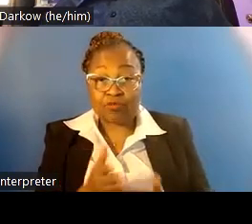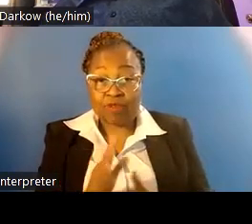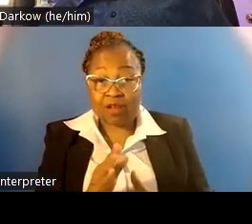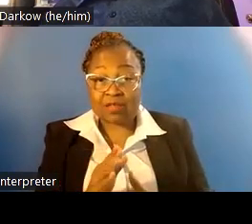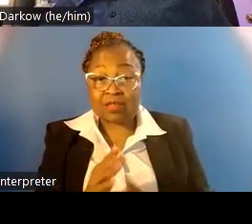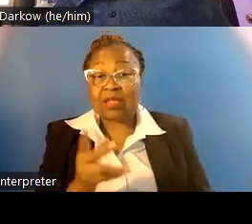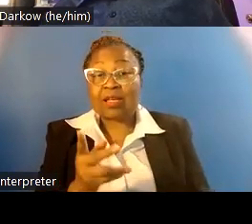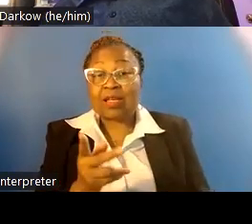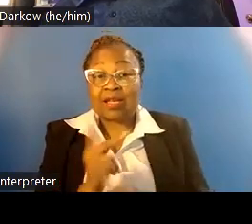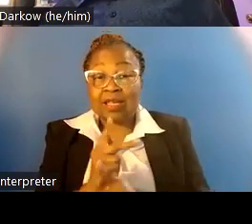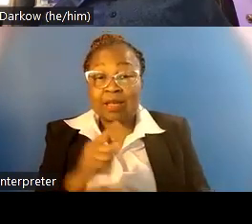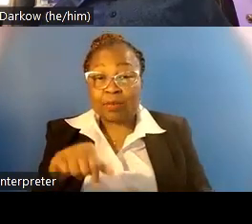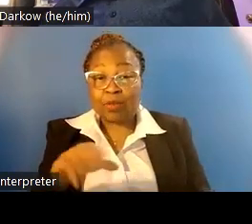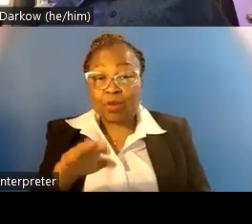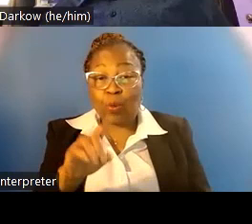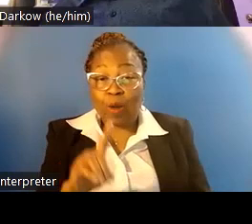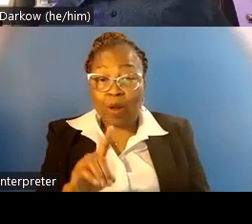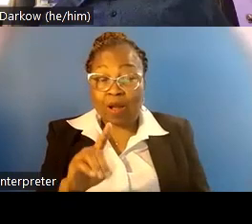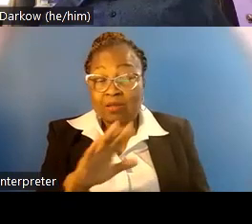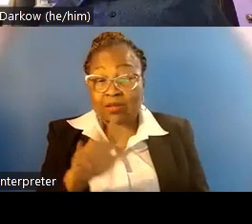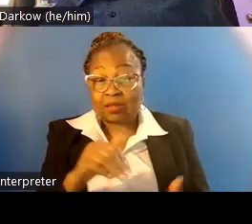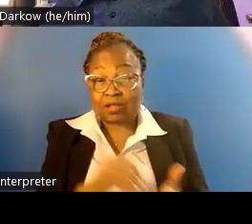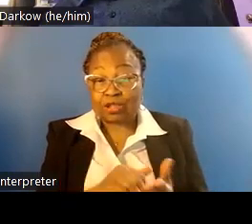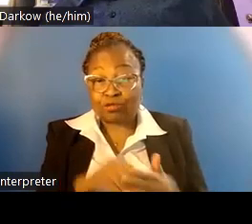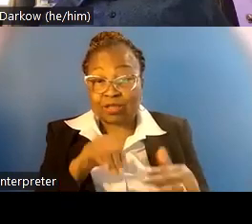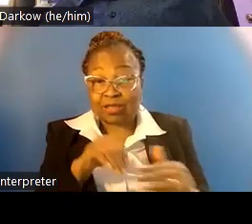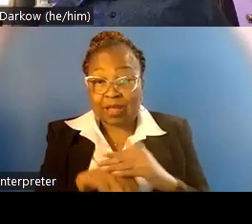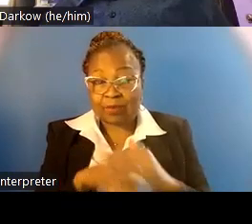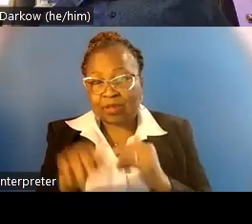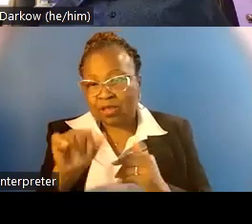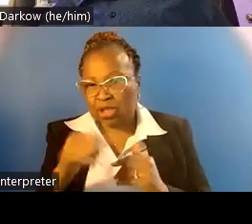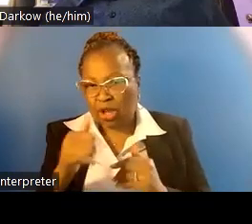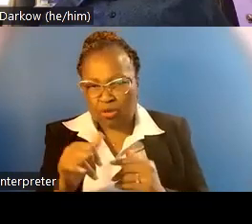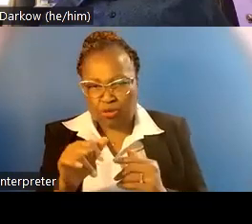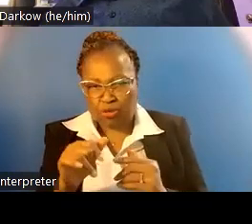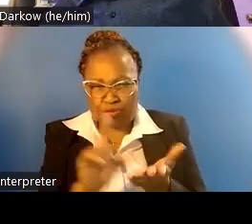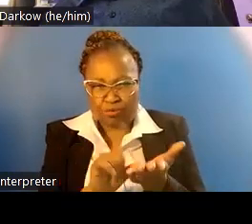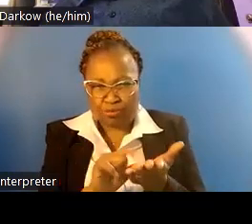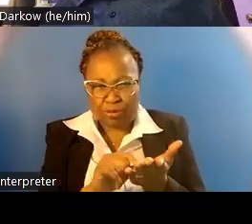And then there's a lot of smaller texts that I'm, you can't read on this side.